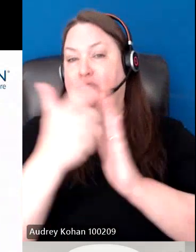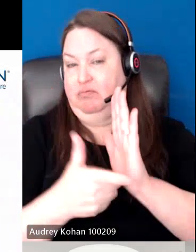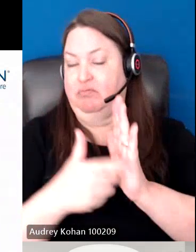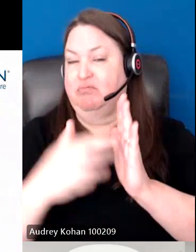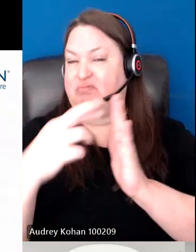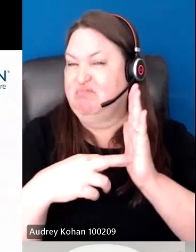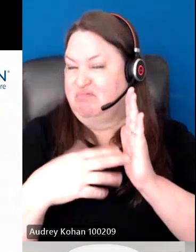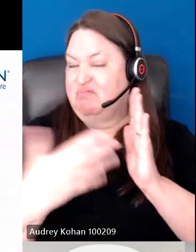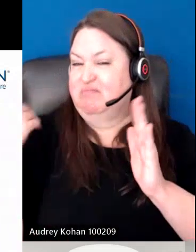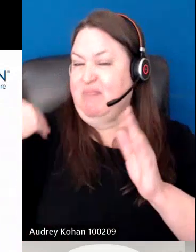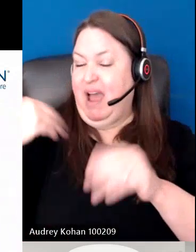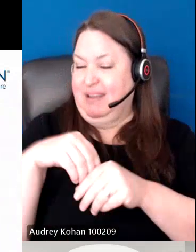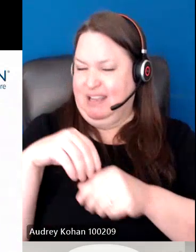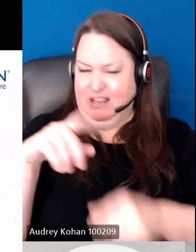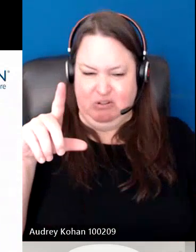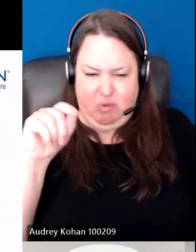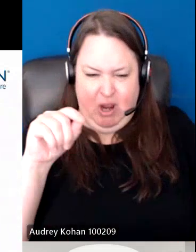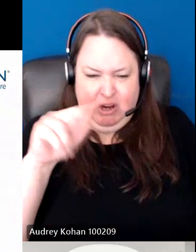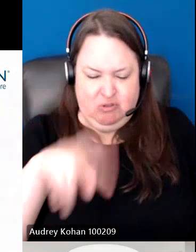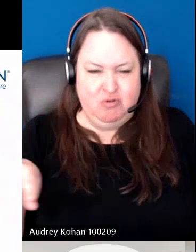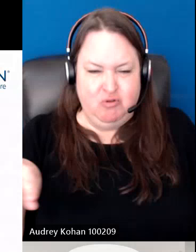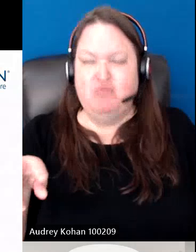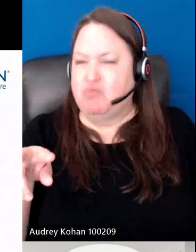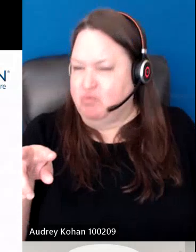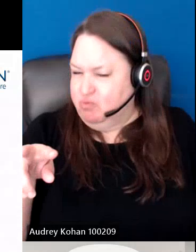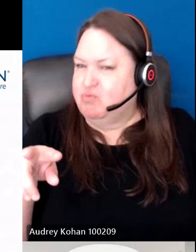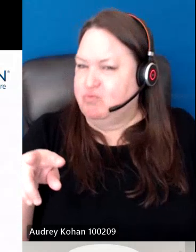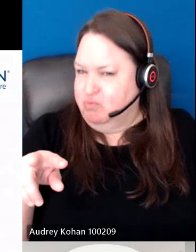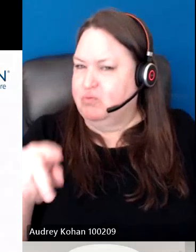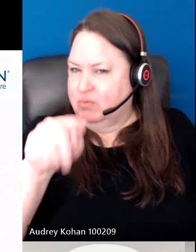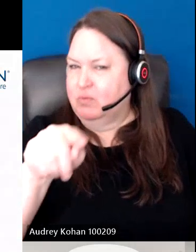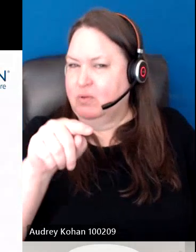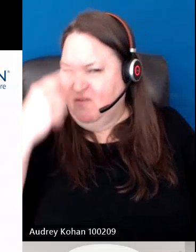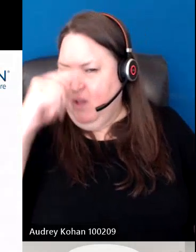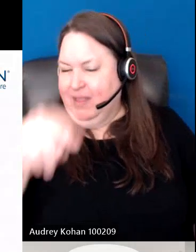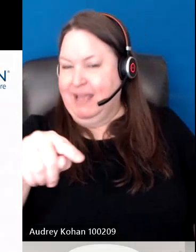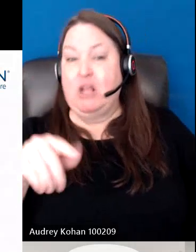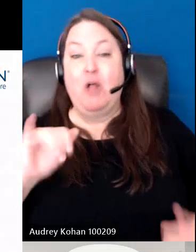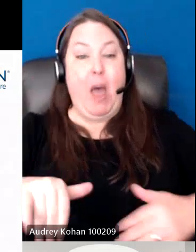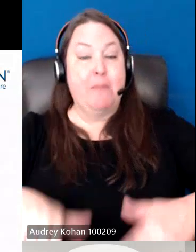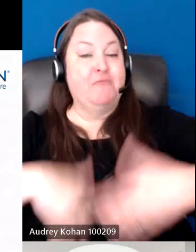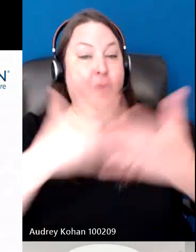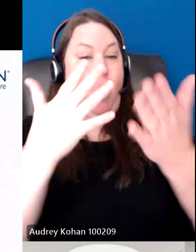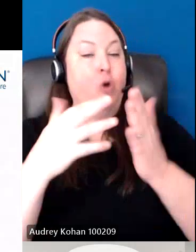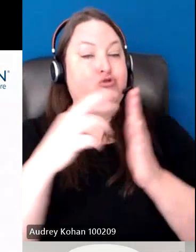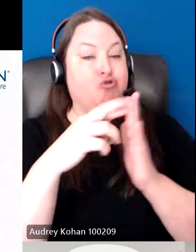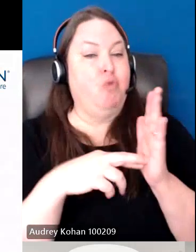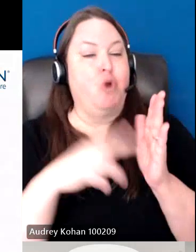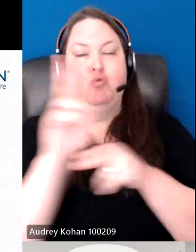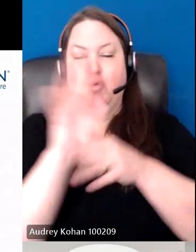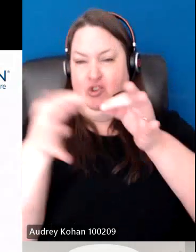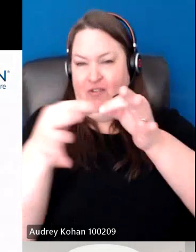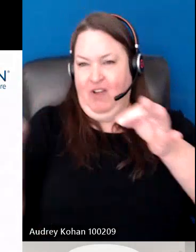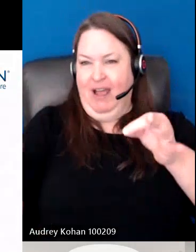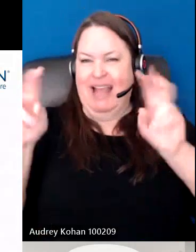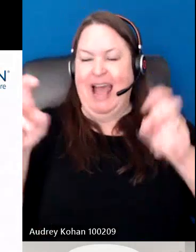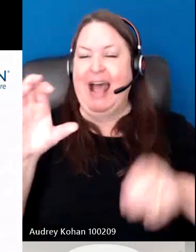early 2022 and initially the proposed regulation used the phrase the term clinical algorithm